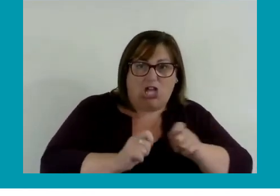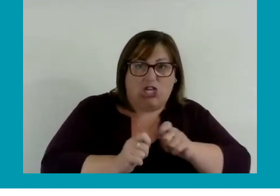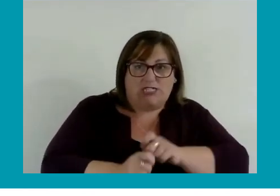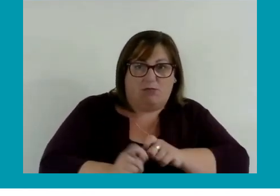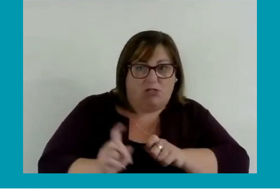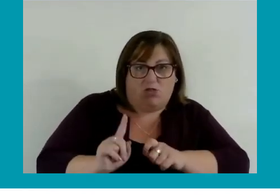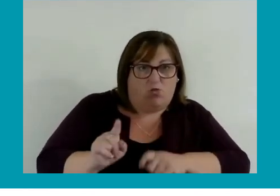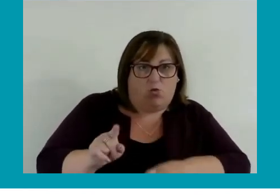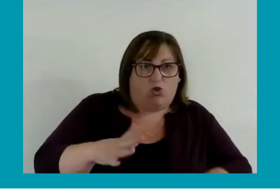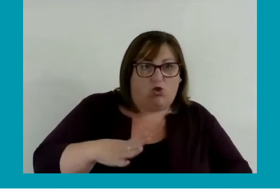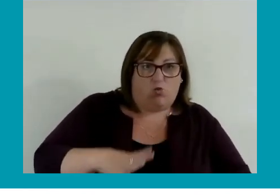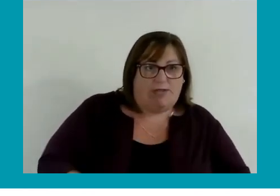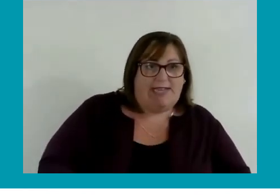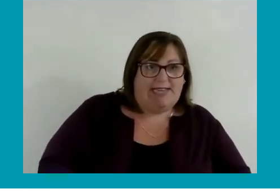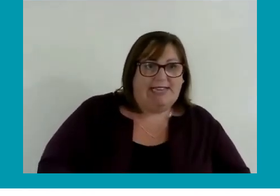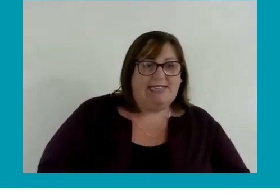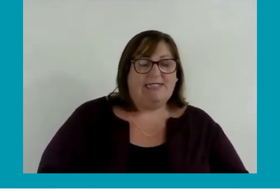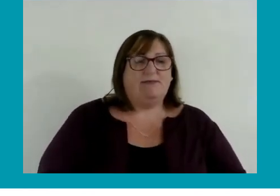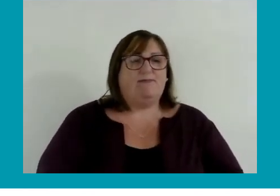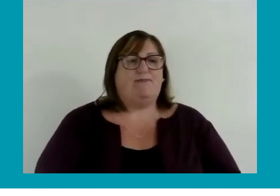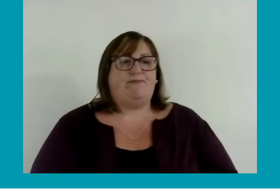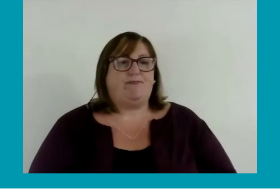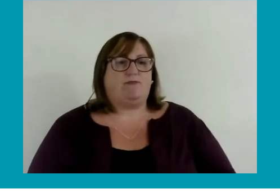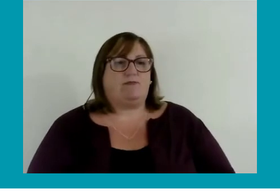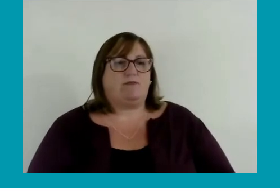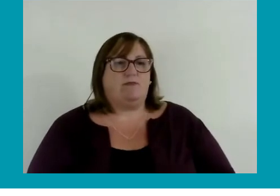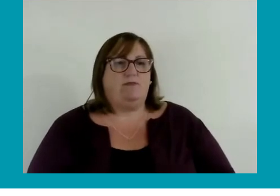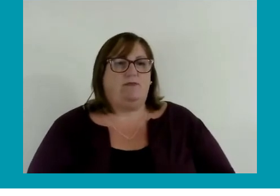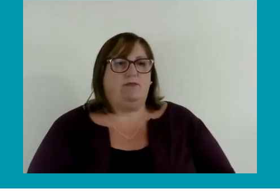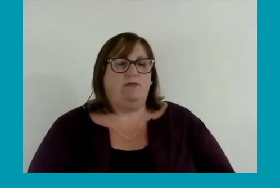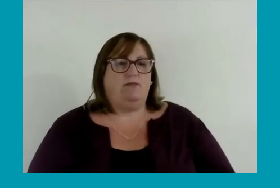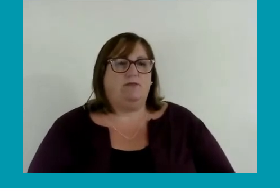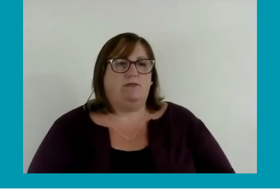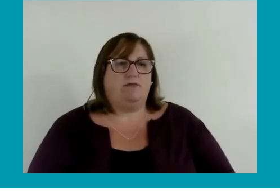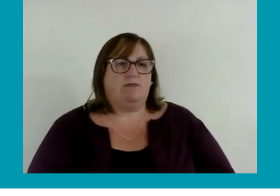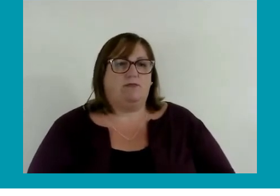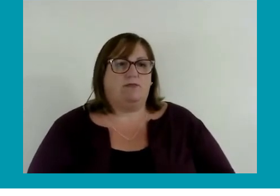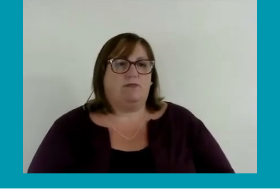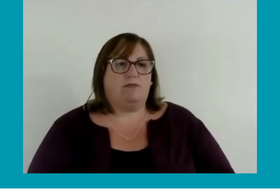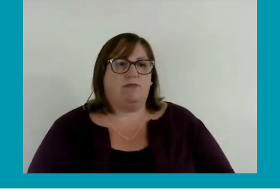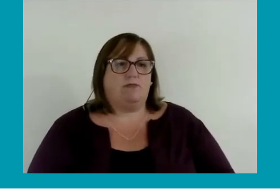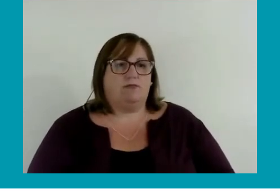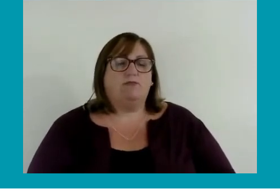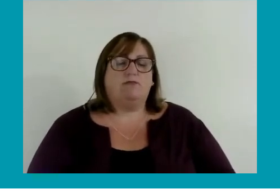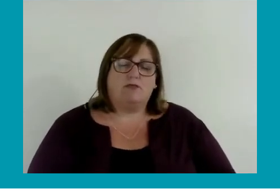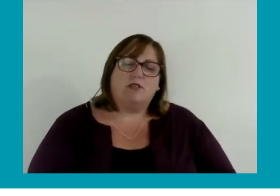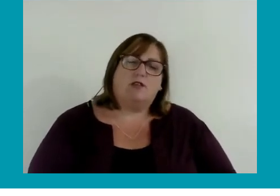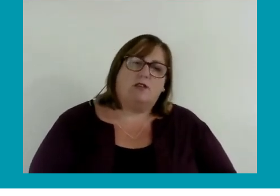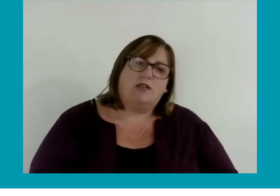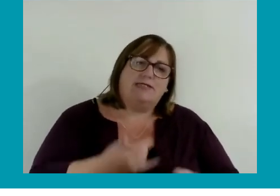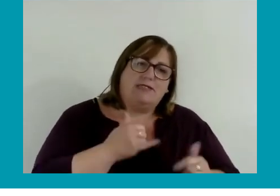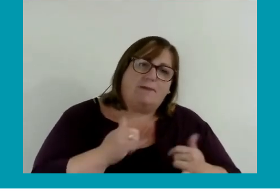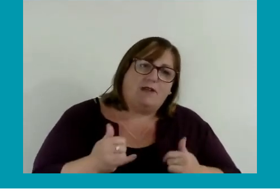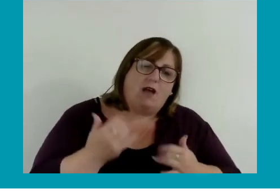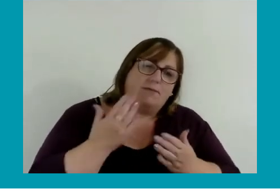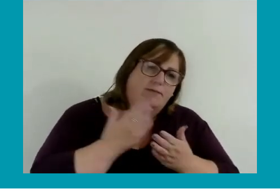and sometimes like just that clear communication on what the process is allows people to to to